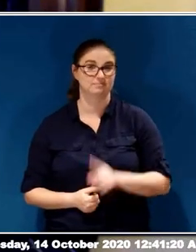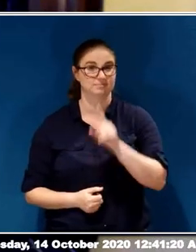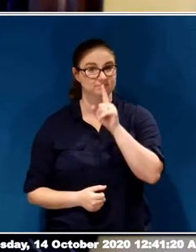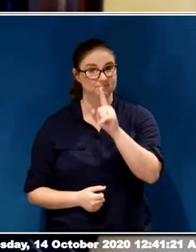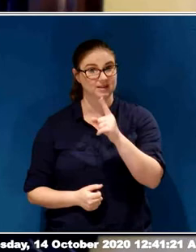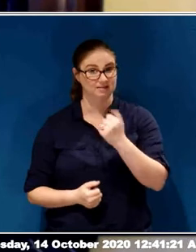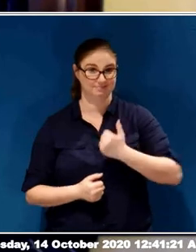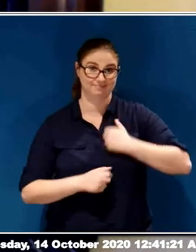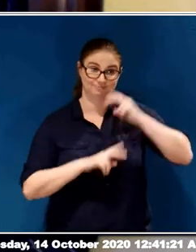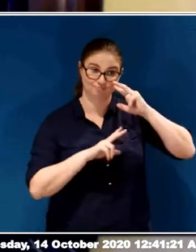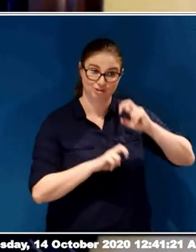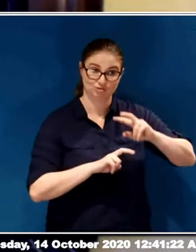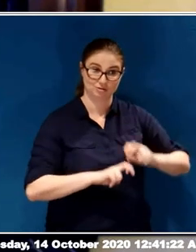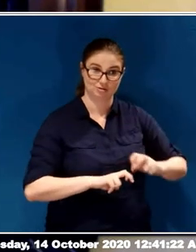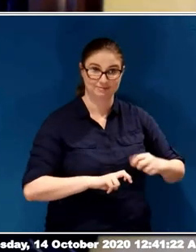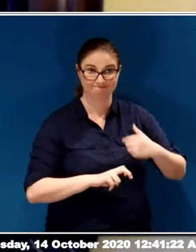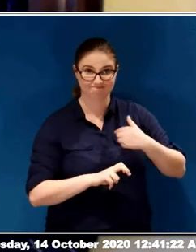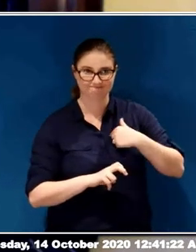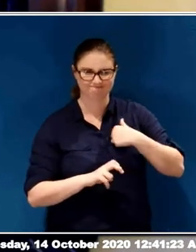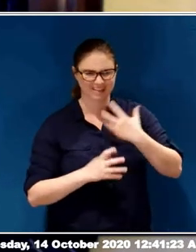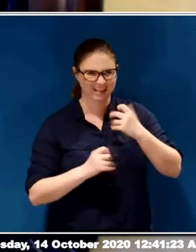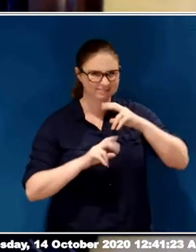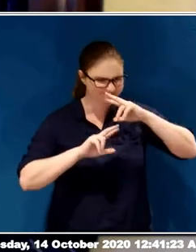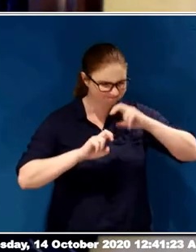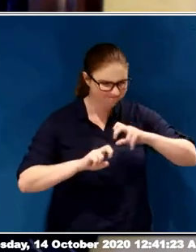reports on education in Australia, and these